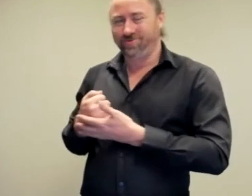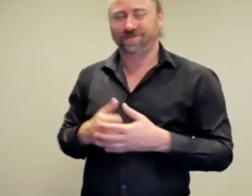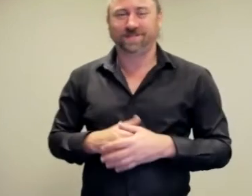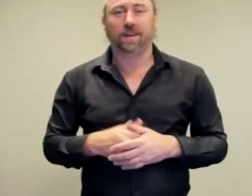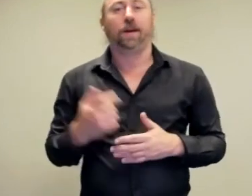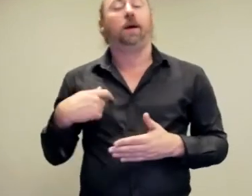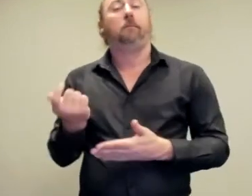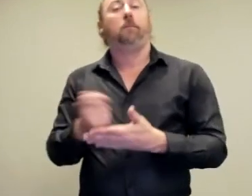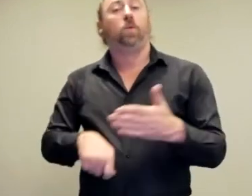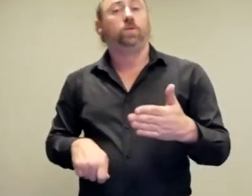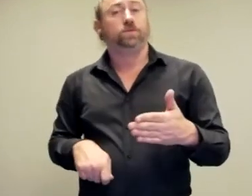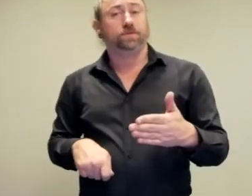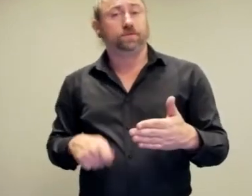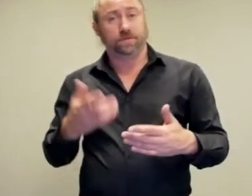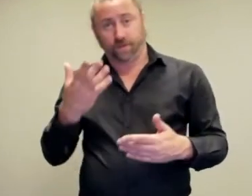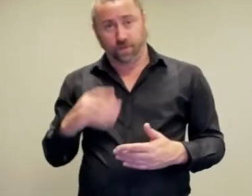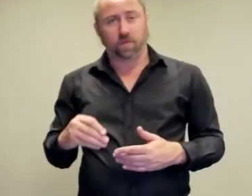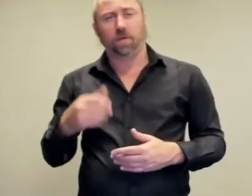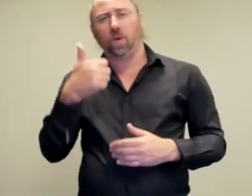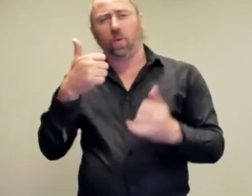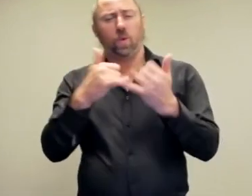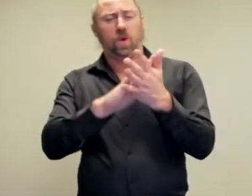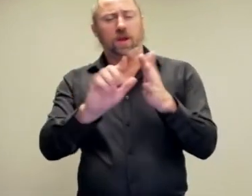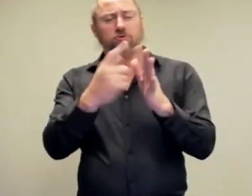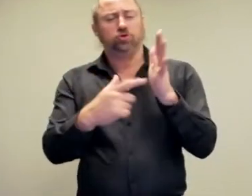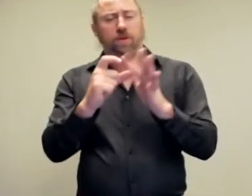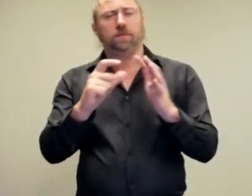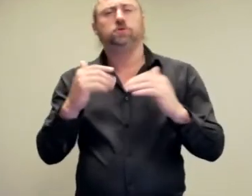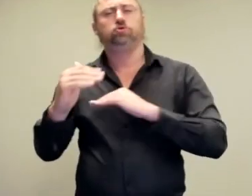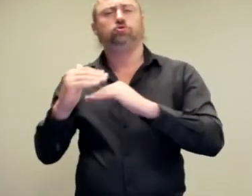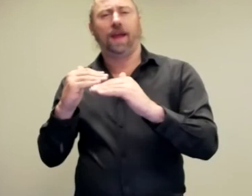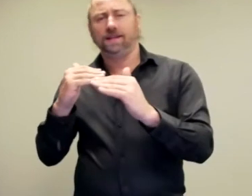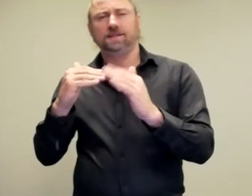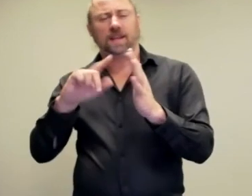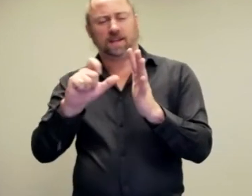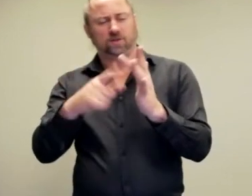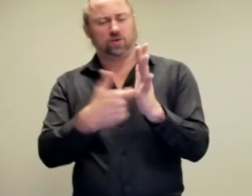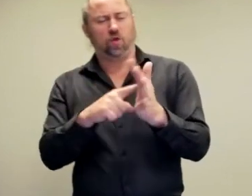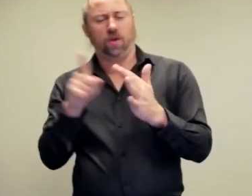and they work for the women who are from the